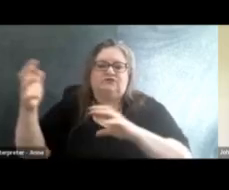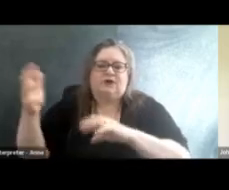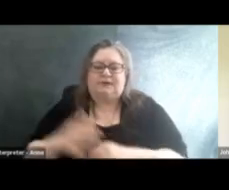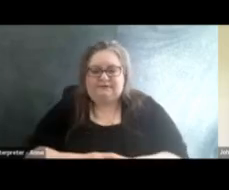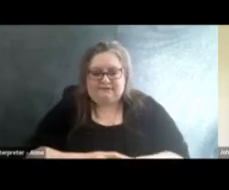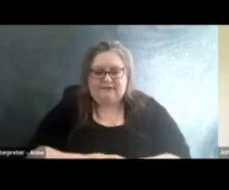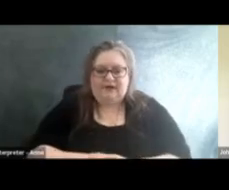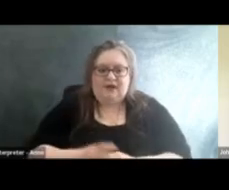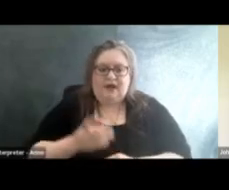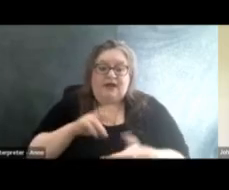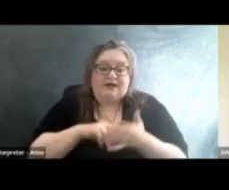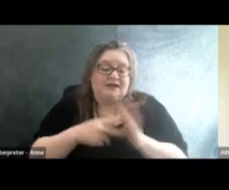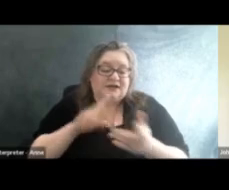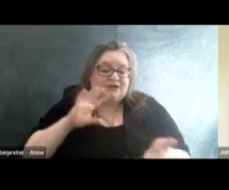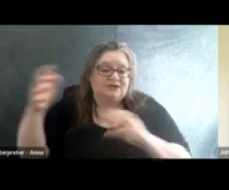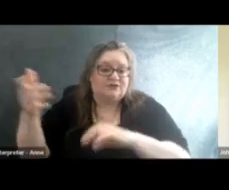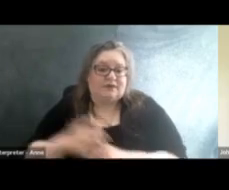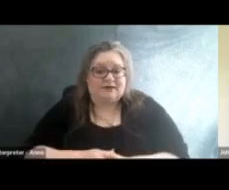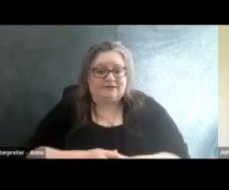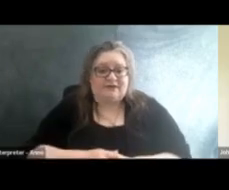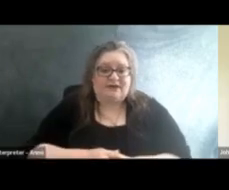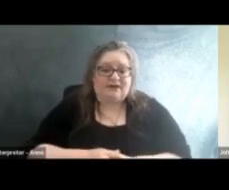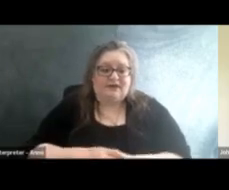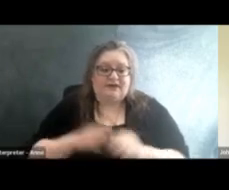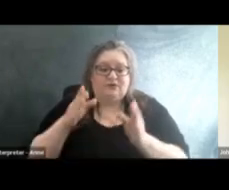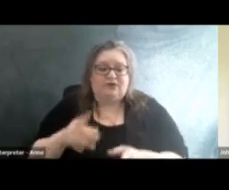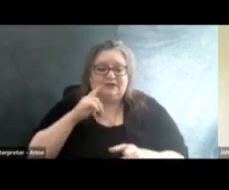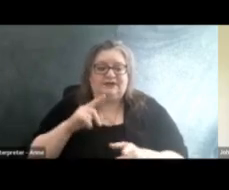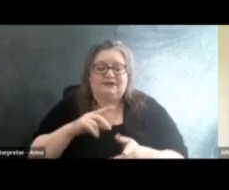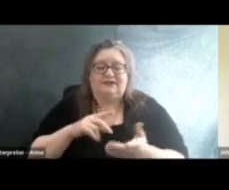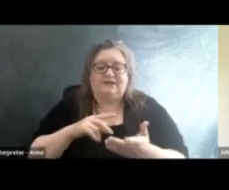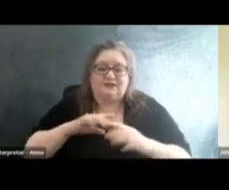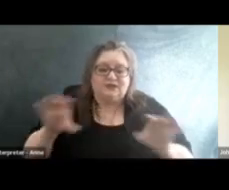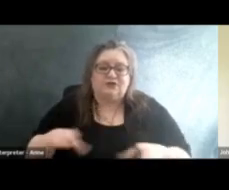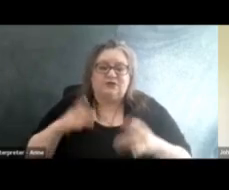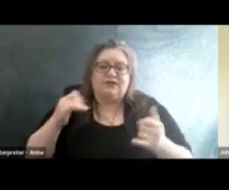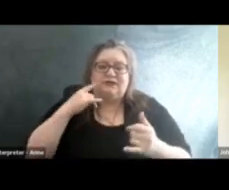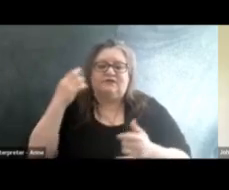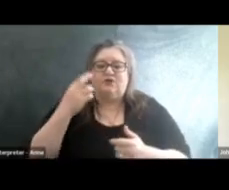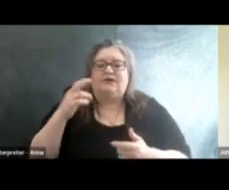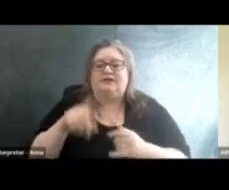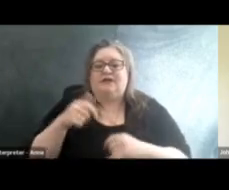intentionally disruptive, and that the person is doing this to for reasons other than wanting